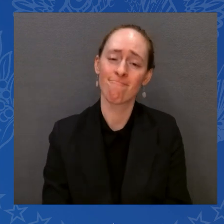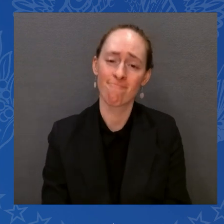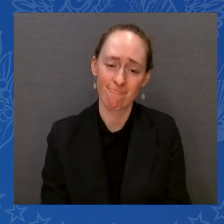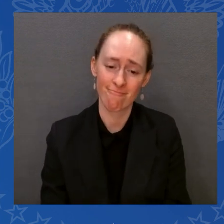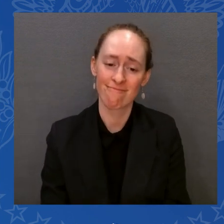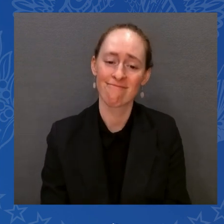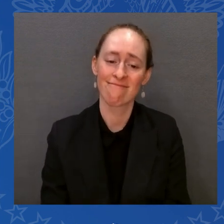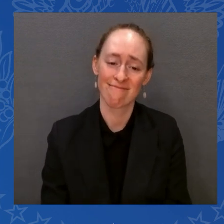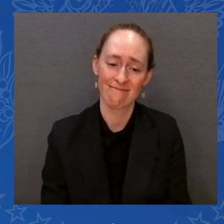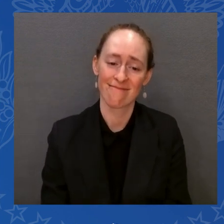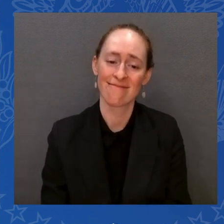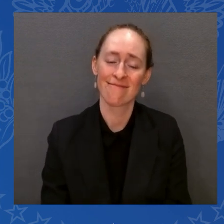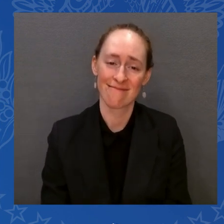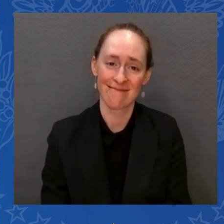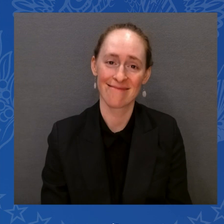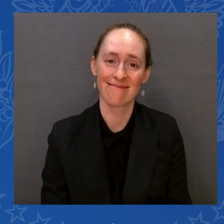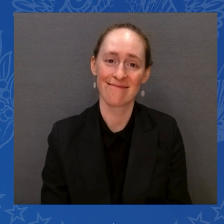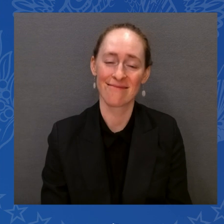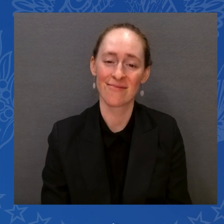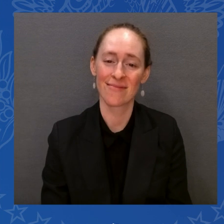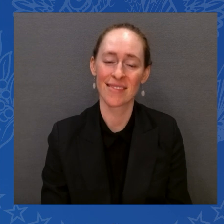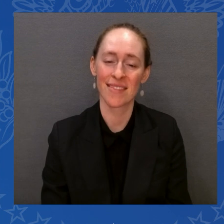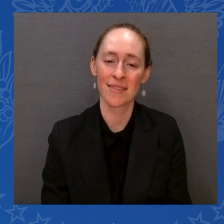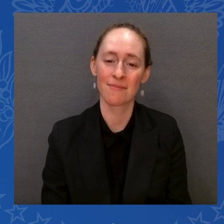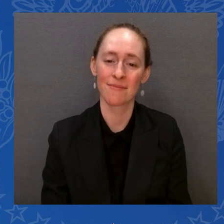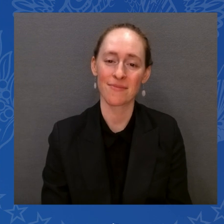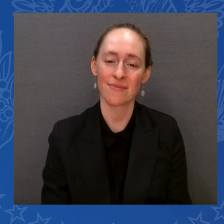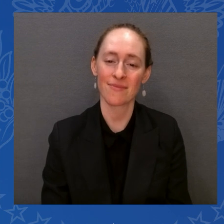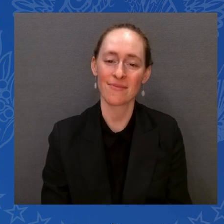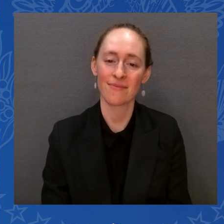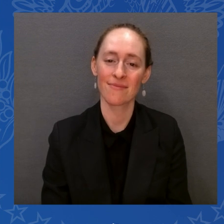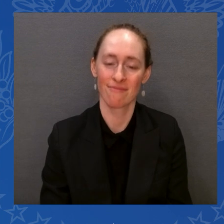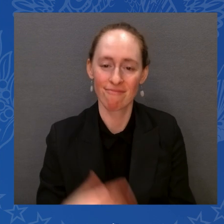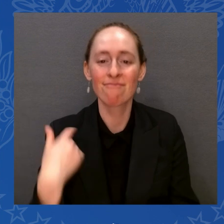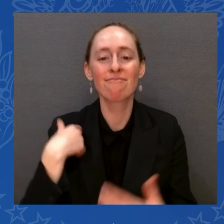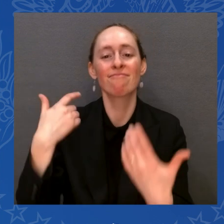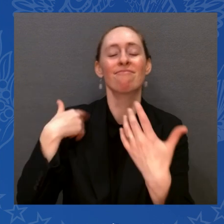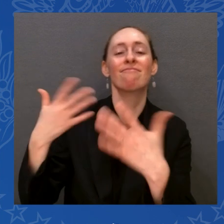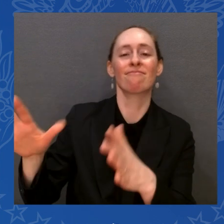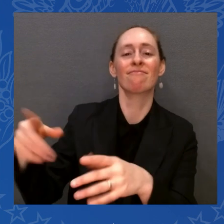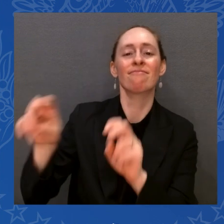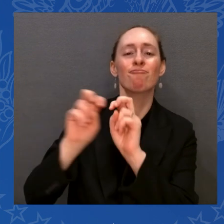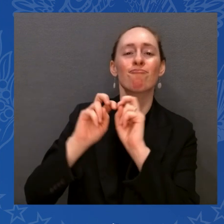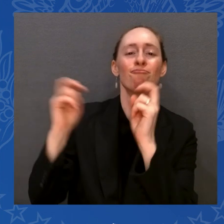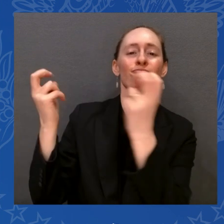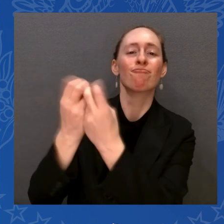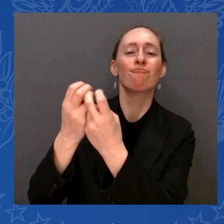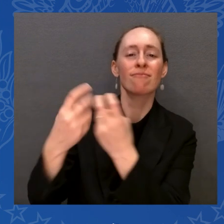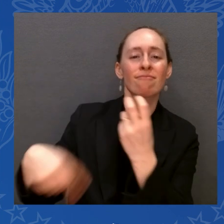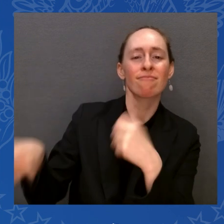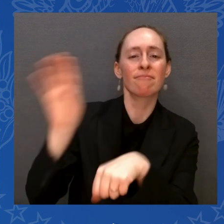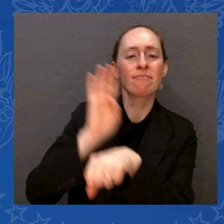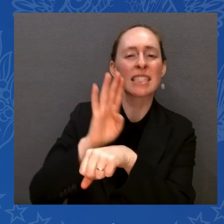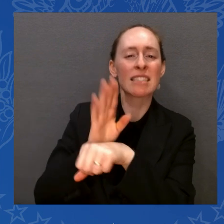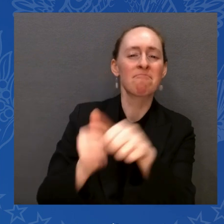I spoke with members of the Business Roundtable -- the big business guys. And they asked why am I so pro labor. Because you save them money.